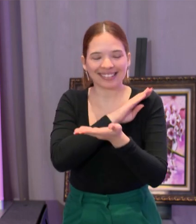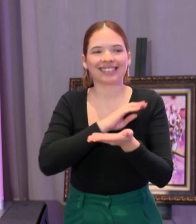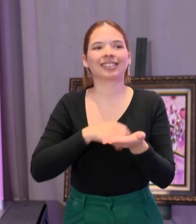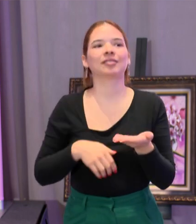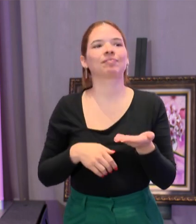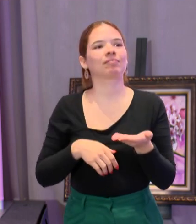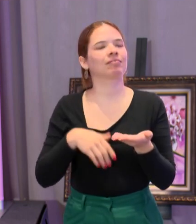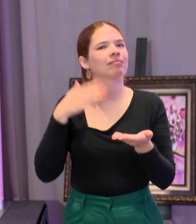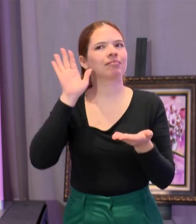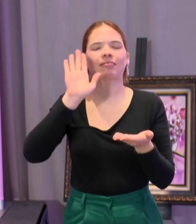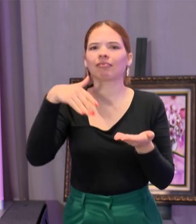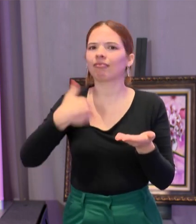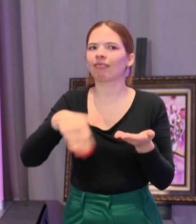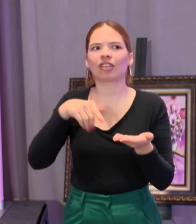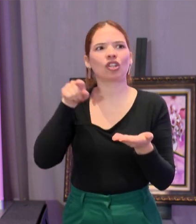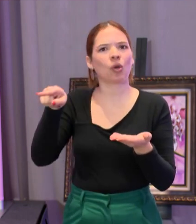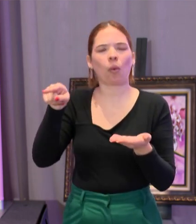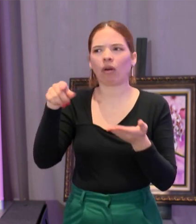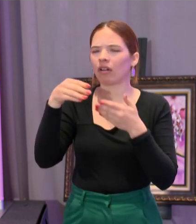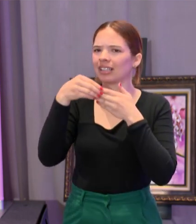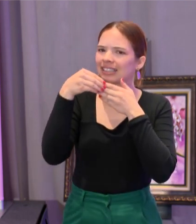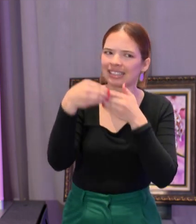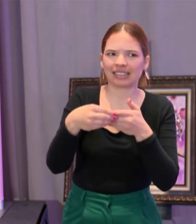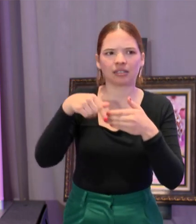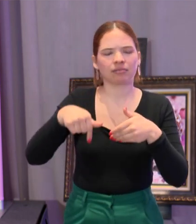THE MOST WONDERFUL LEADER FOR OUR CITY. THANK YOU VERY MUCH.